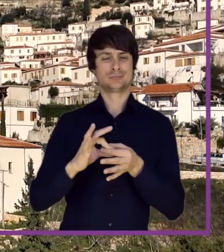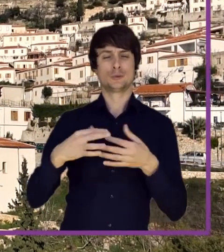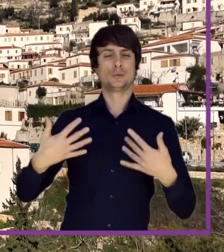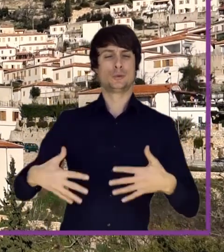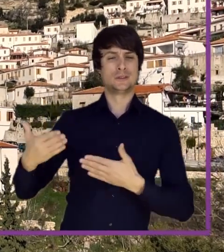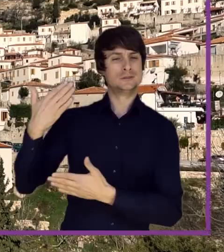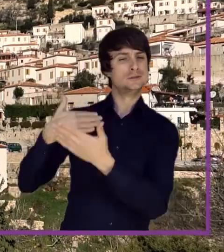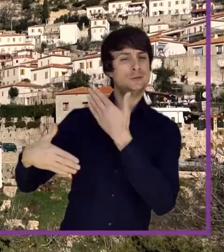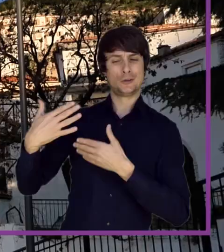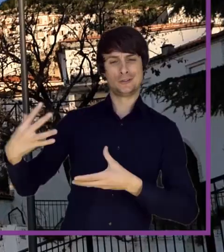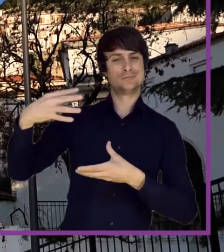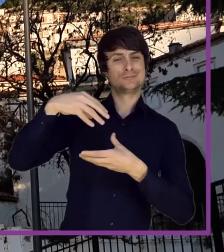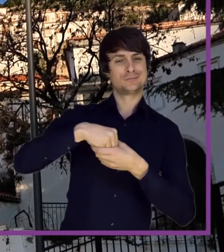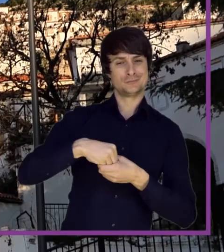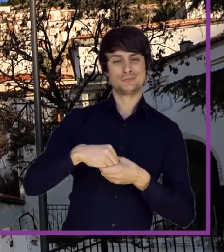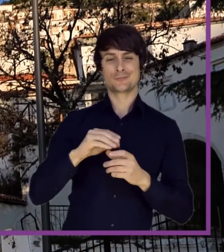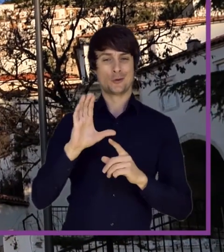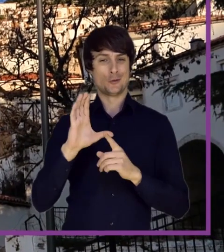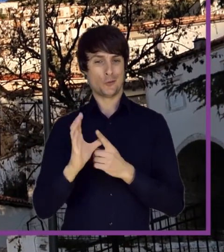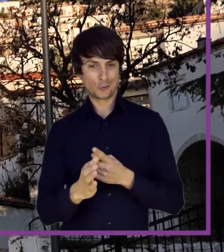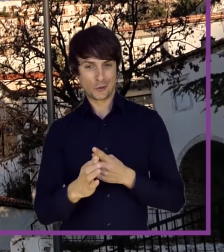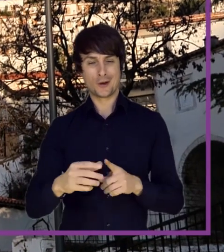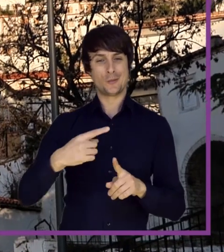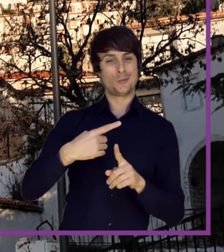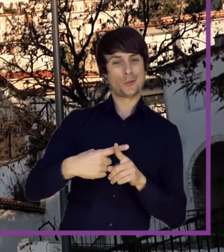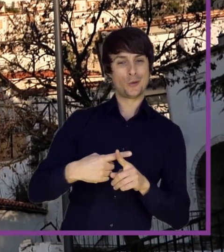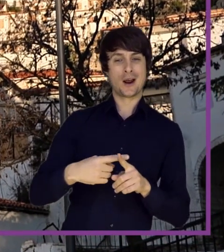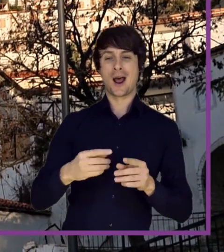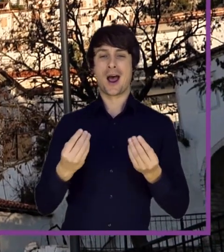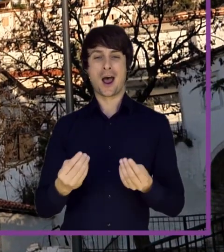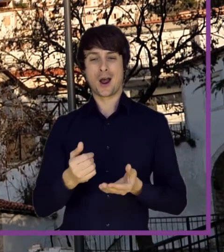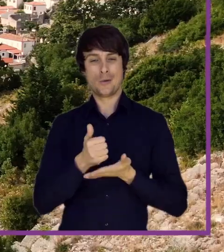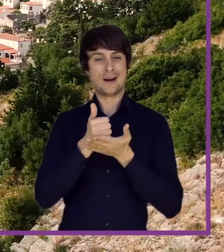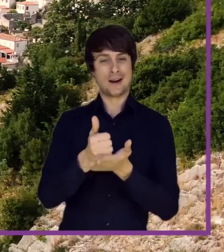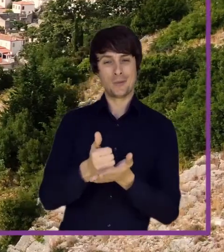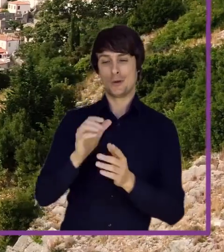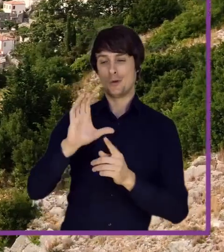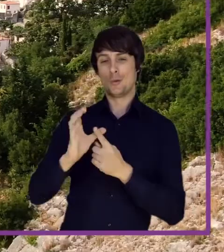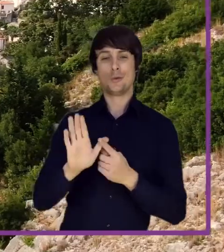protagonism in the great events of the nation, as well as its impact on the national culture.